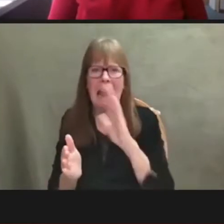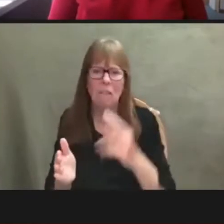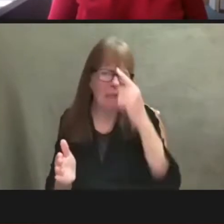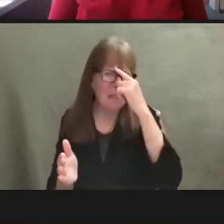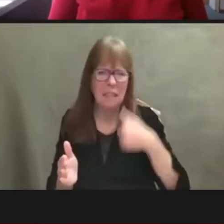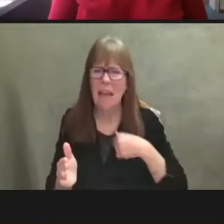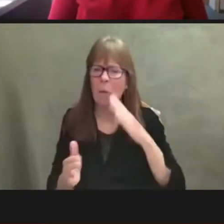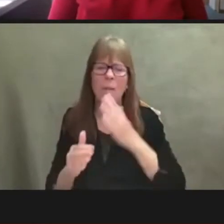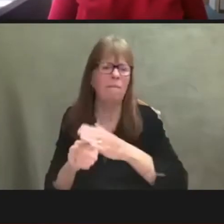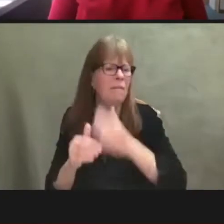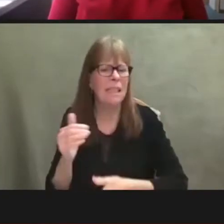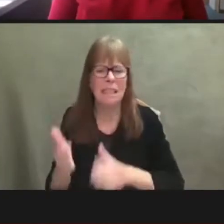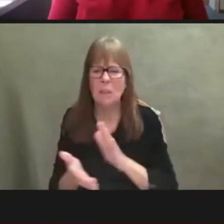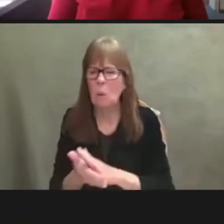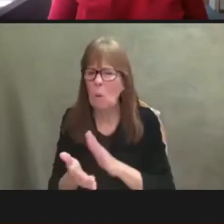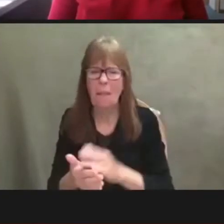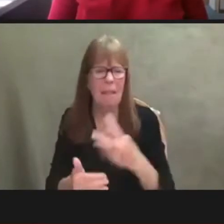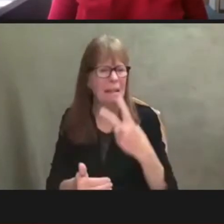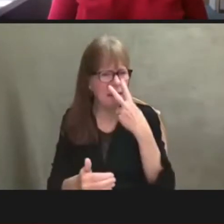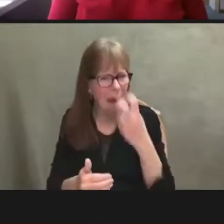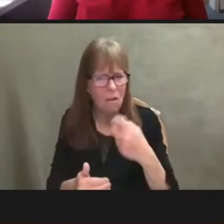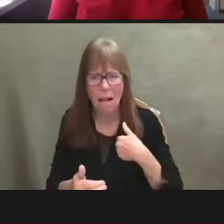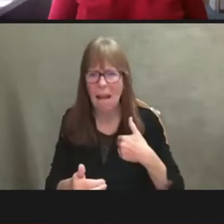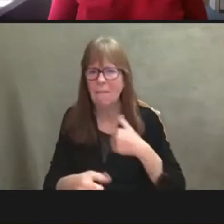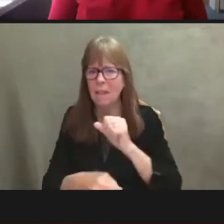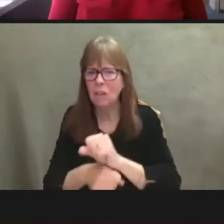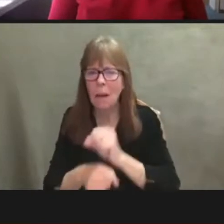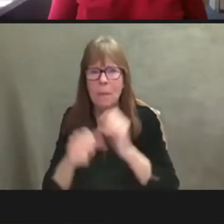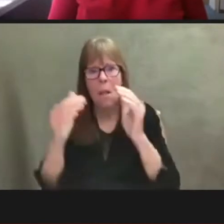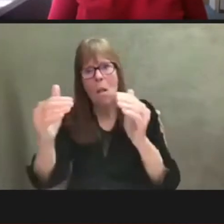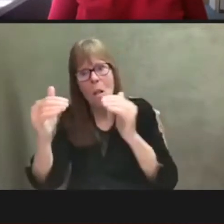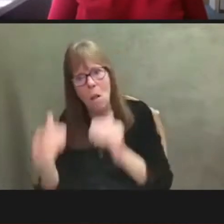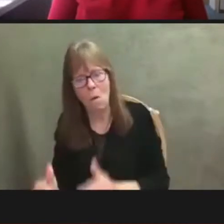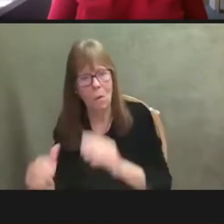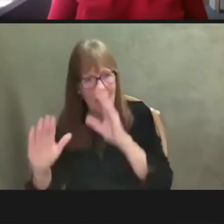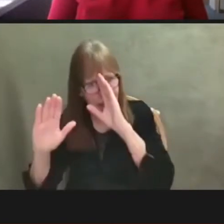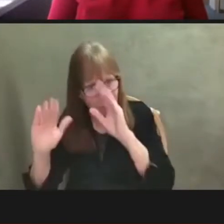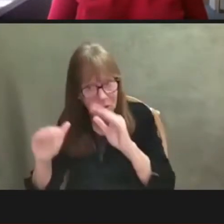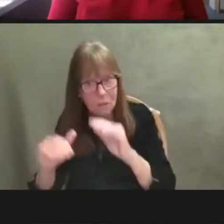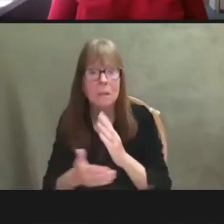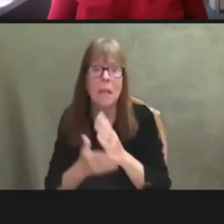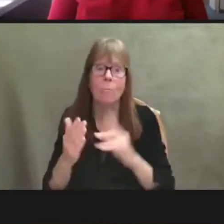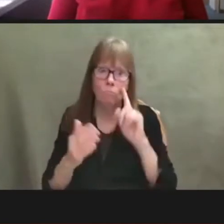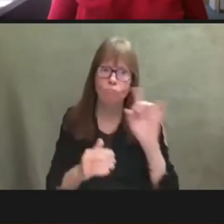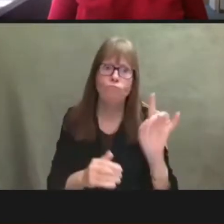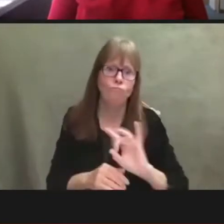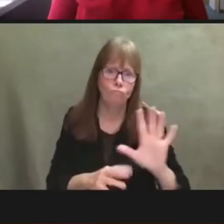Will never hold down a job.” Low expectations. Now, some were more egregious.